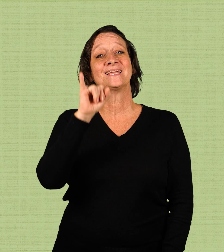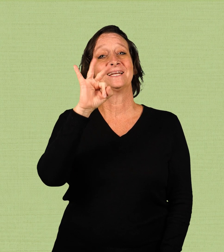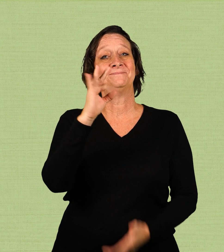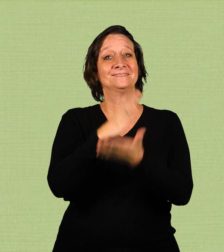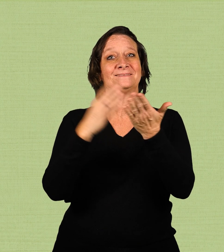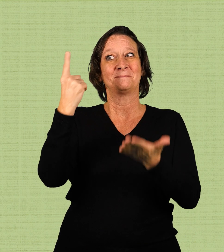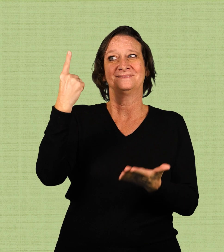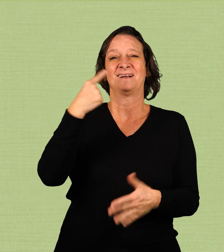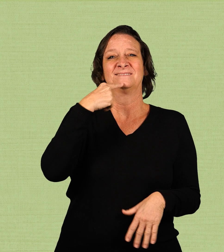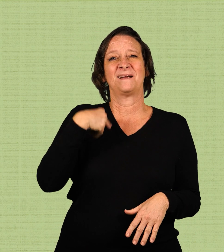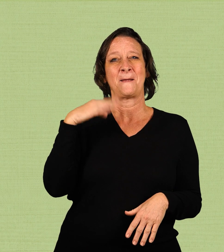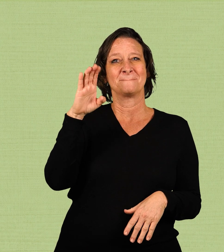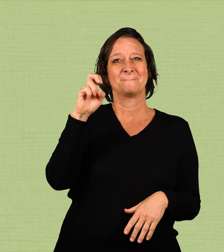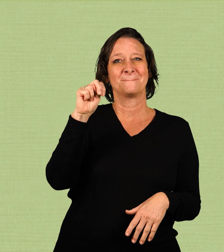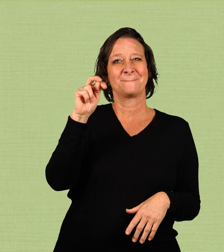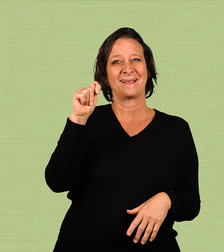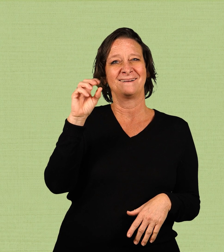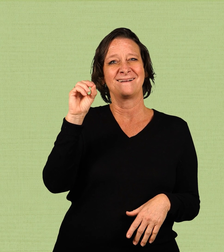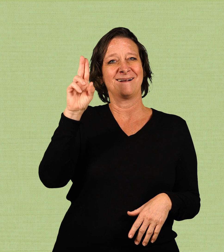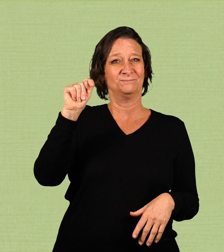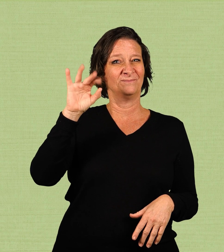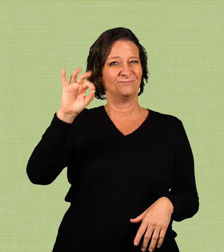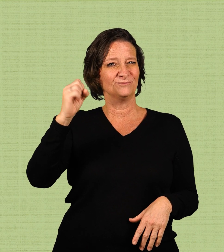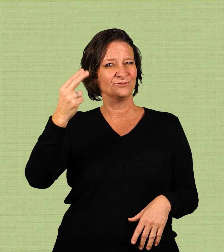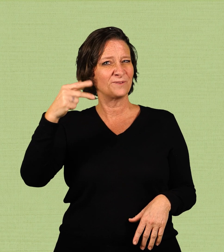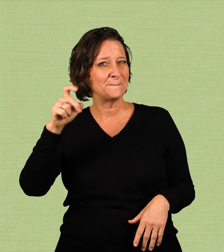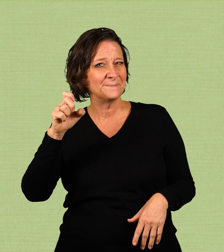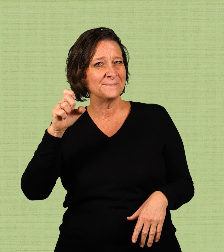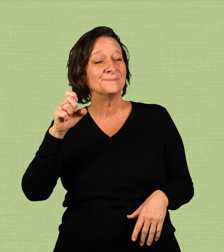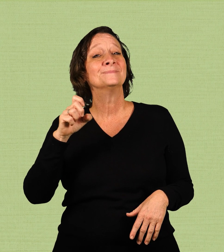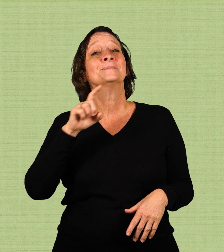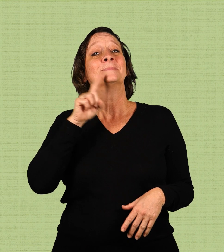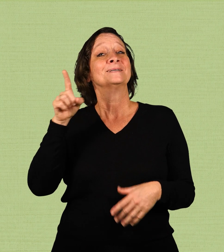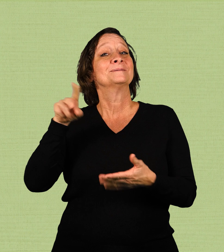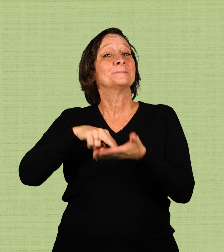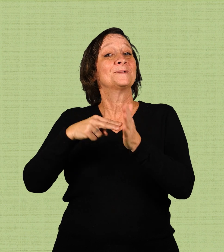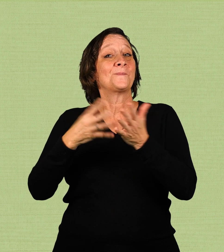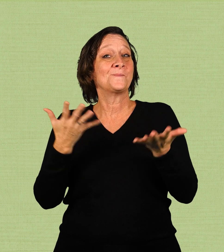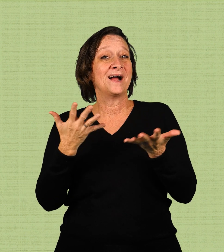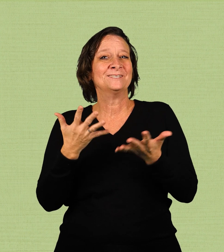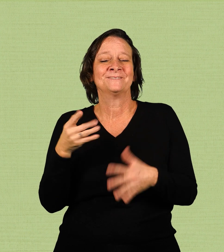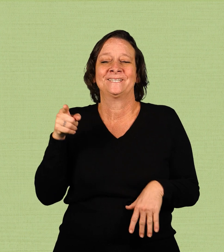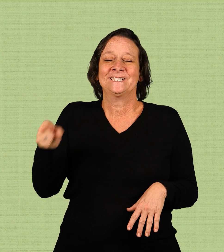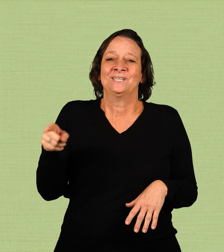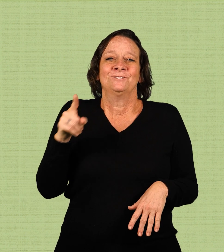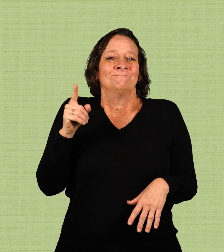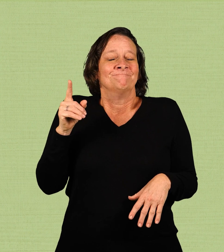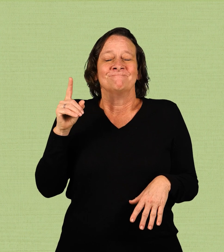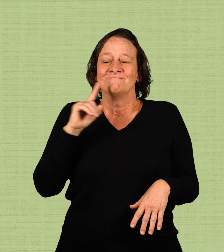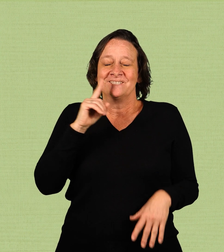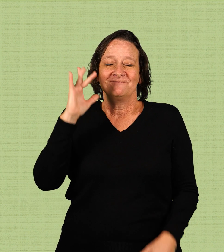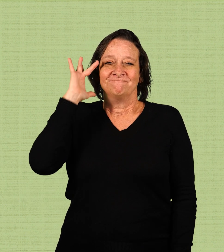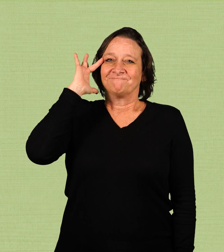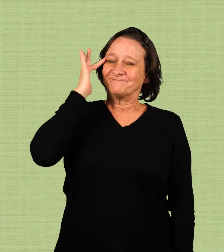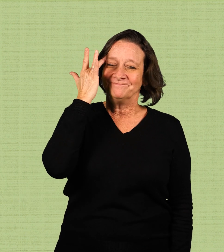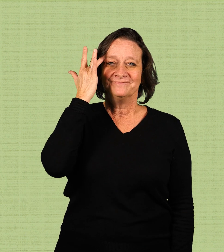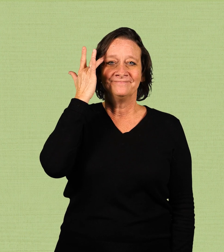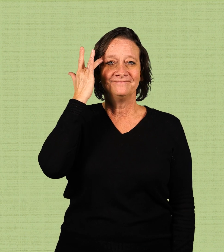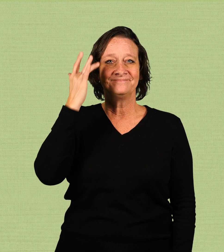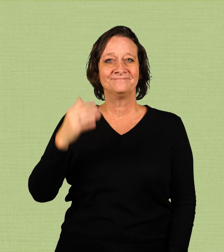If someone says, “I was bent out of shape,” he really means that he was irritated.